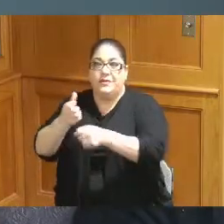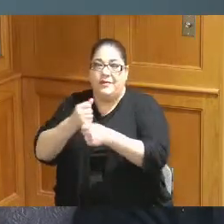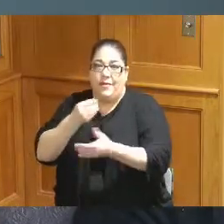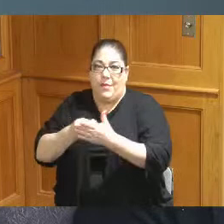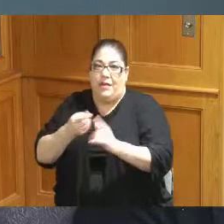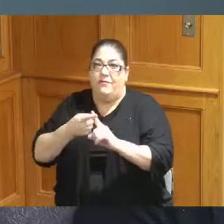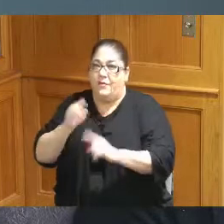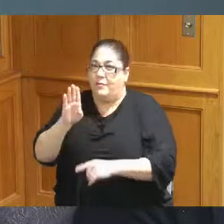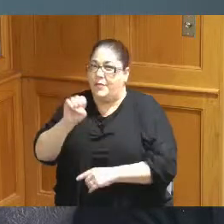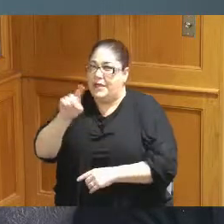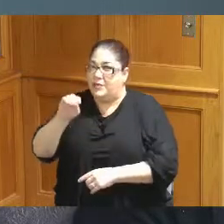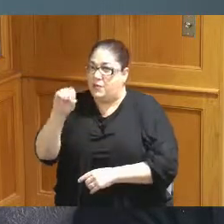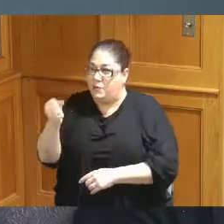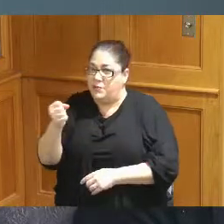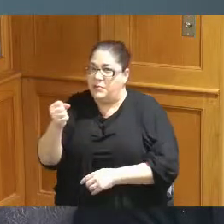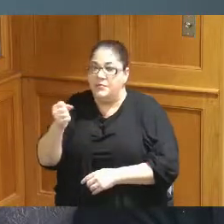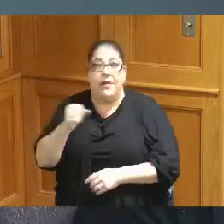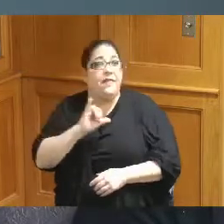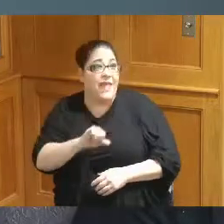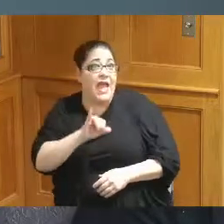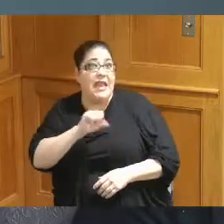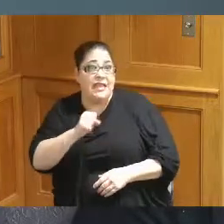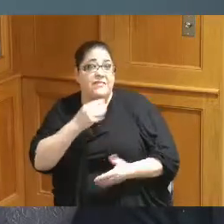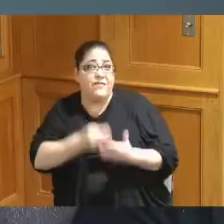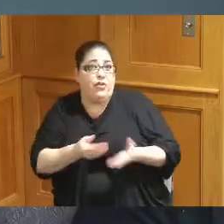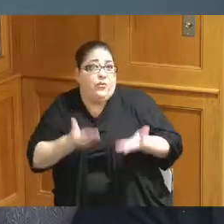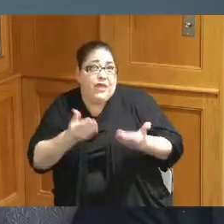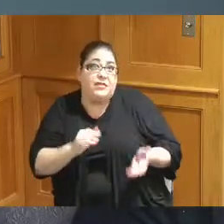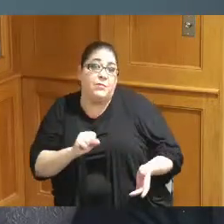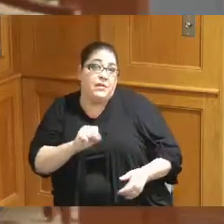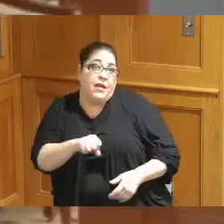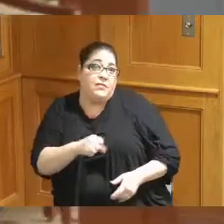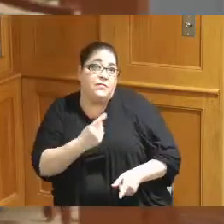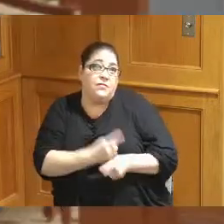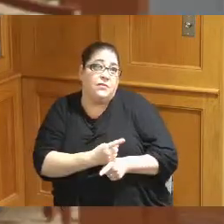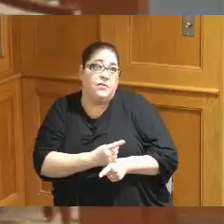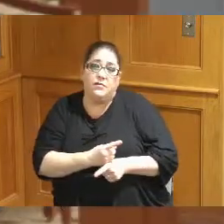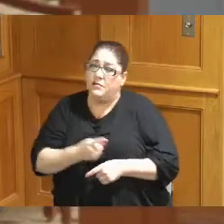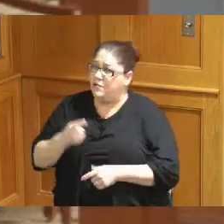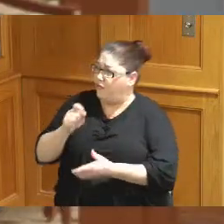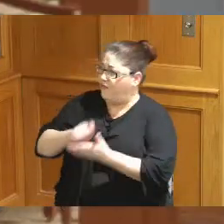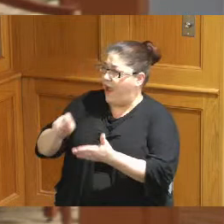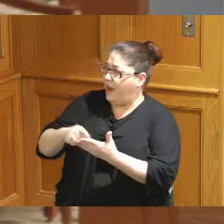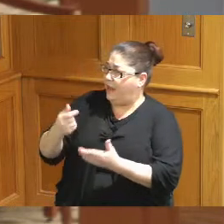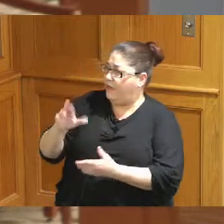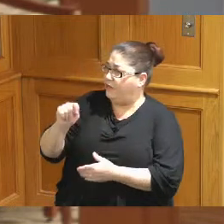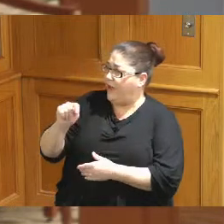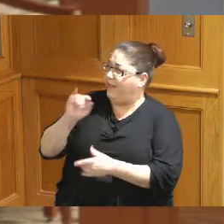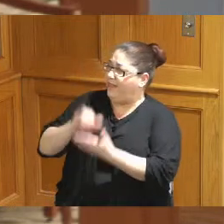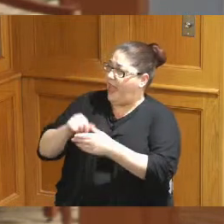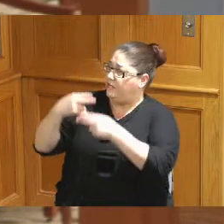correct that is fundraising but yes you're correct so writing a grant is fundraising okay